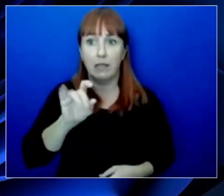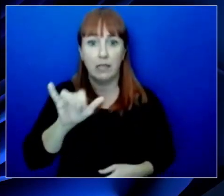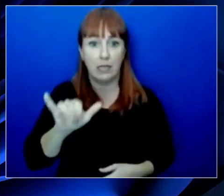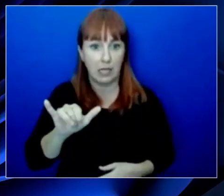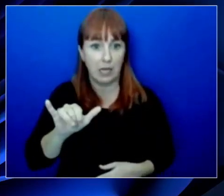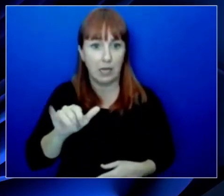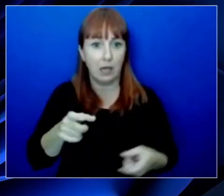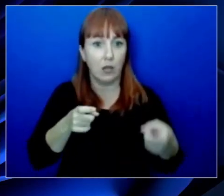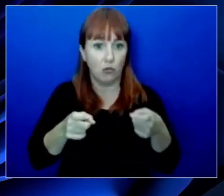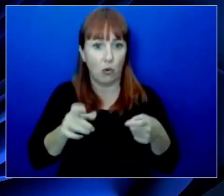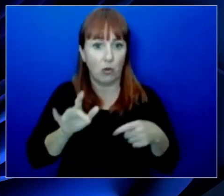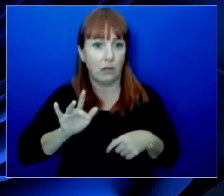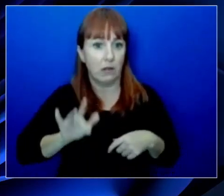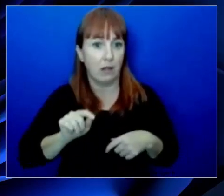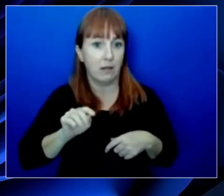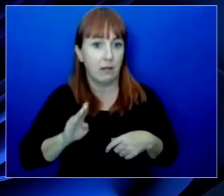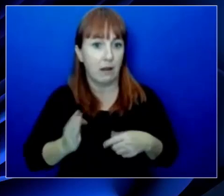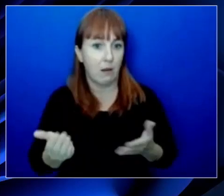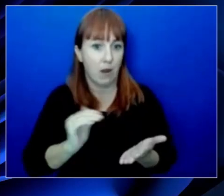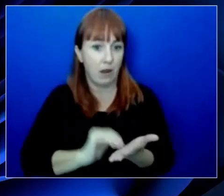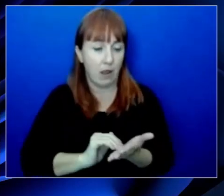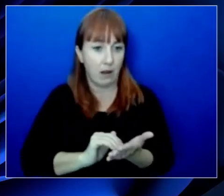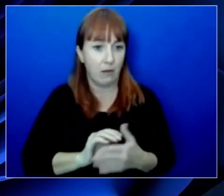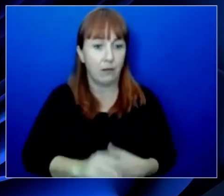We’ll tab again